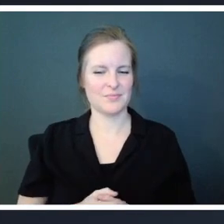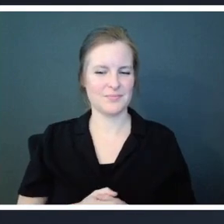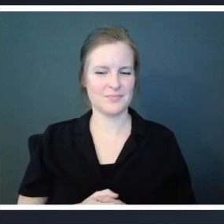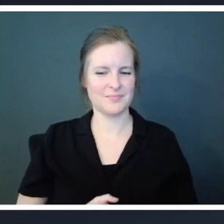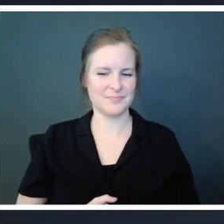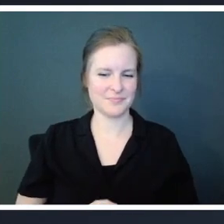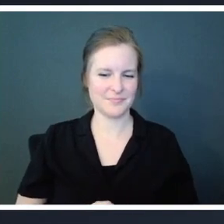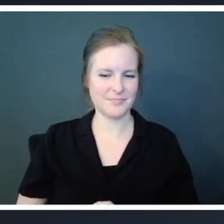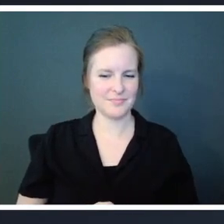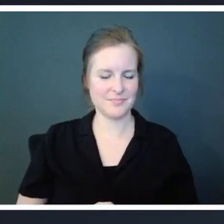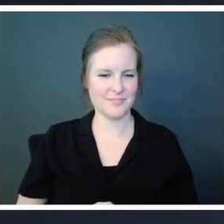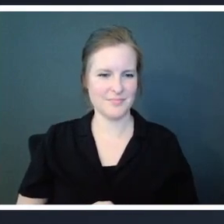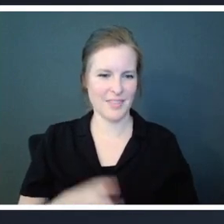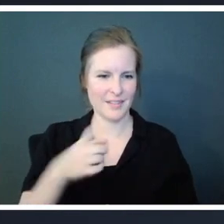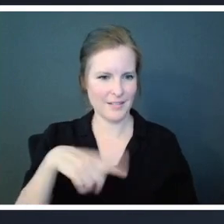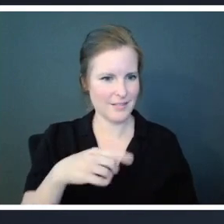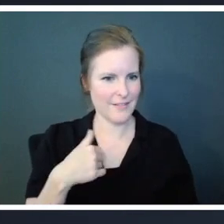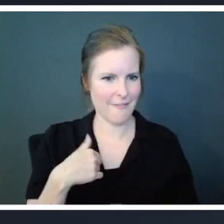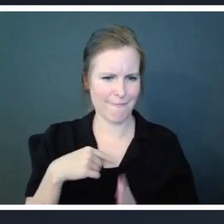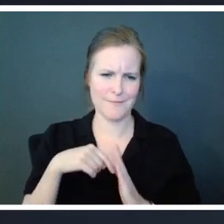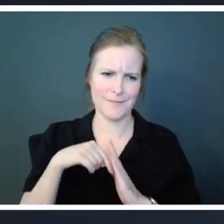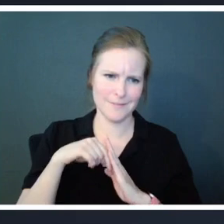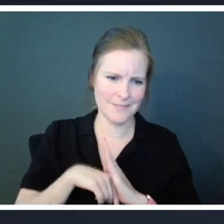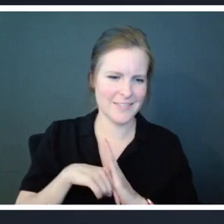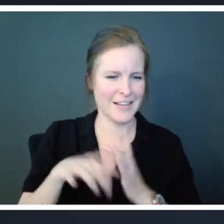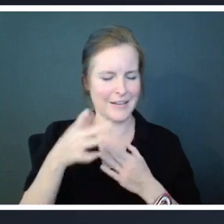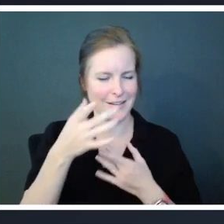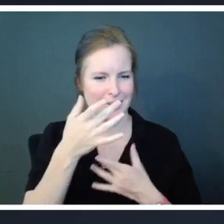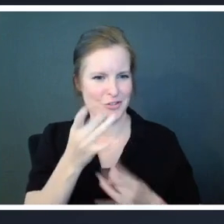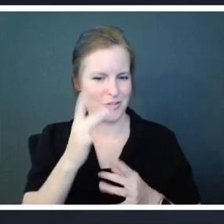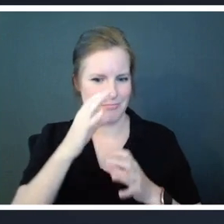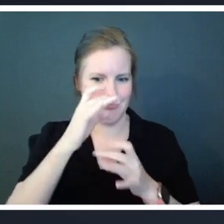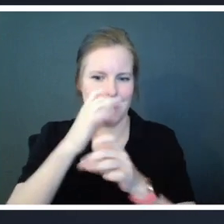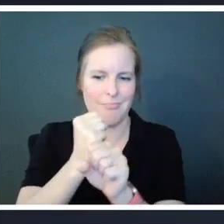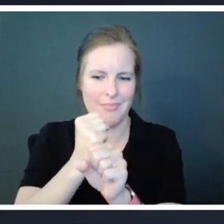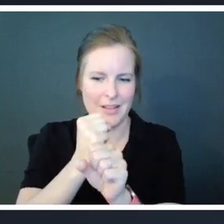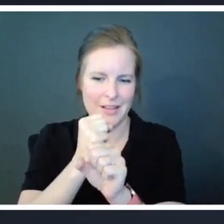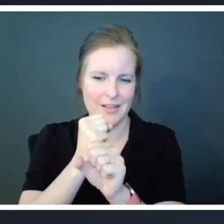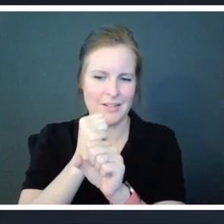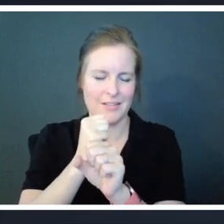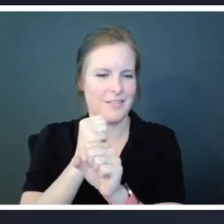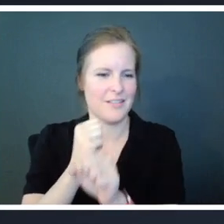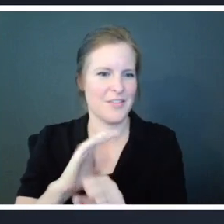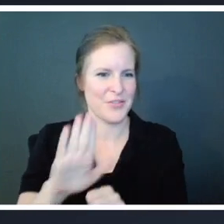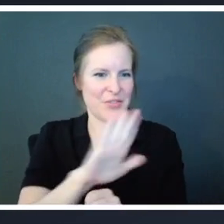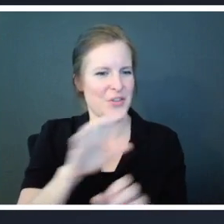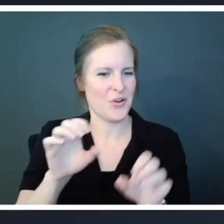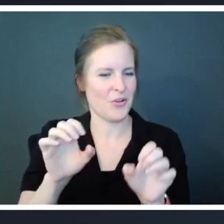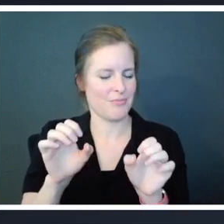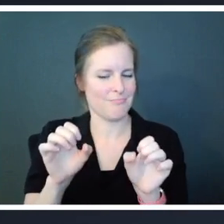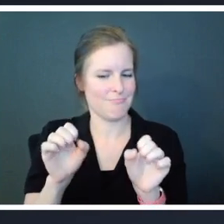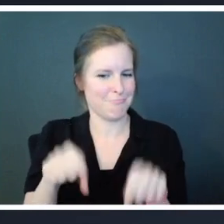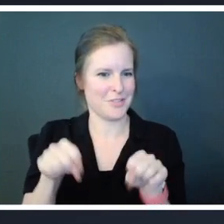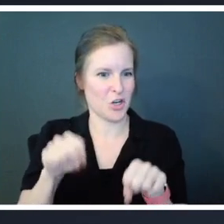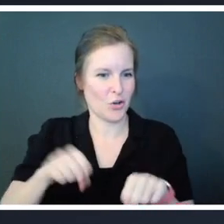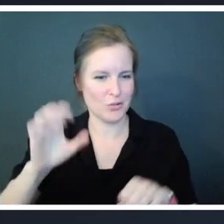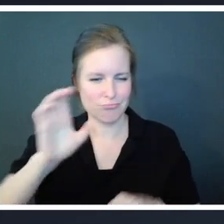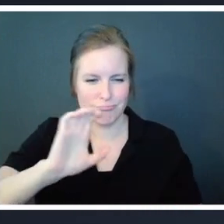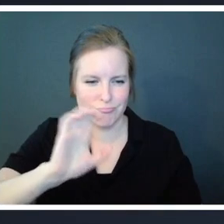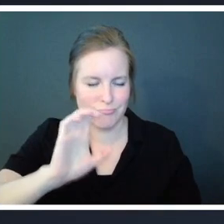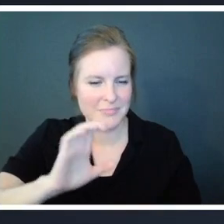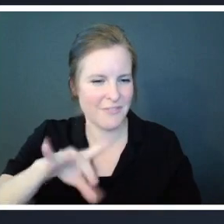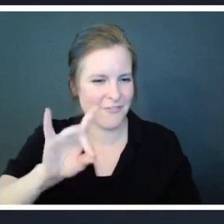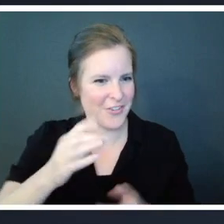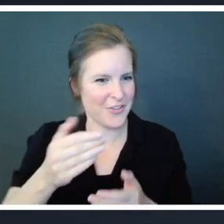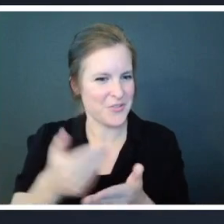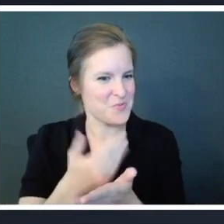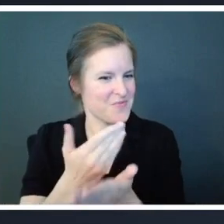these deep interests and the ability to really explore something and, you know, take it on a long